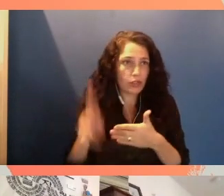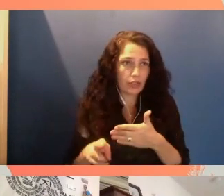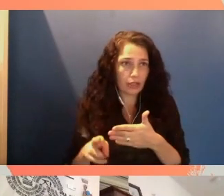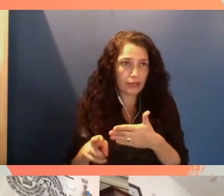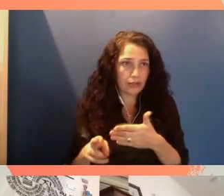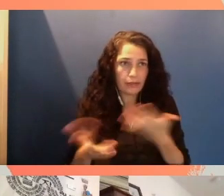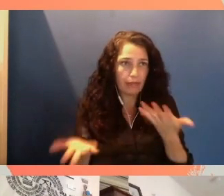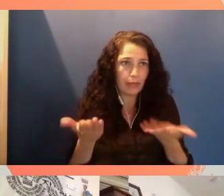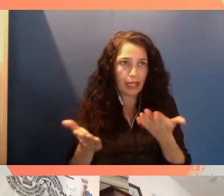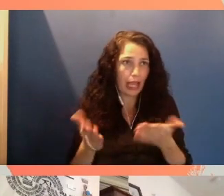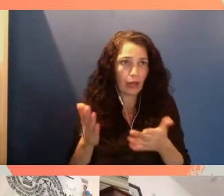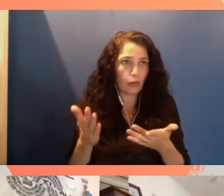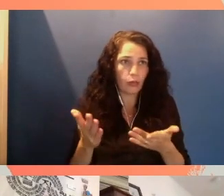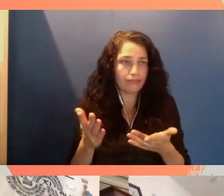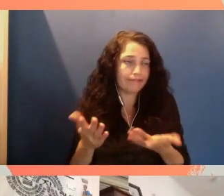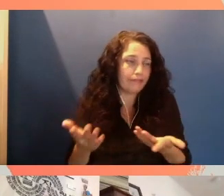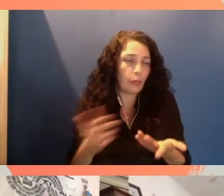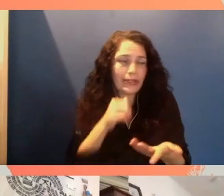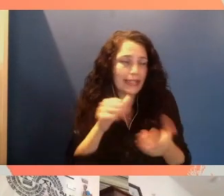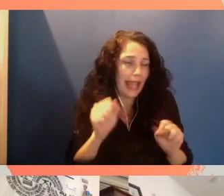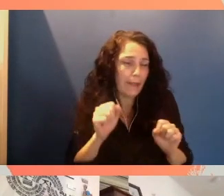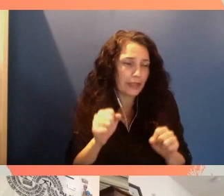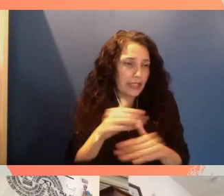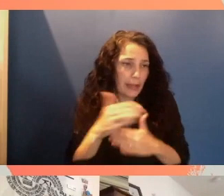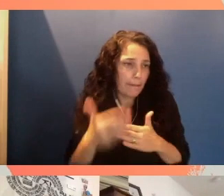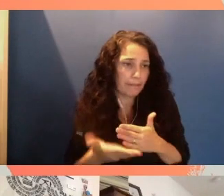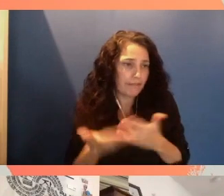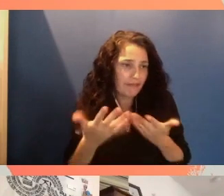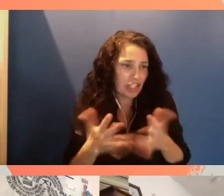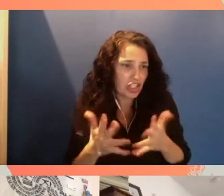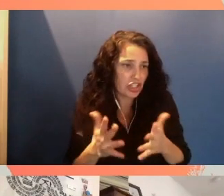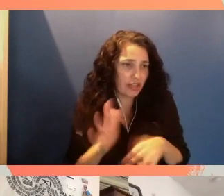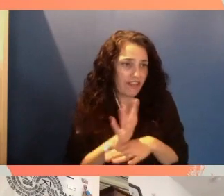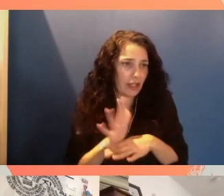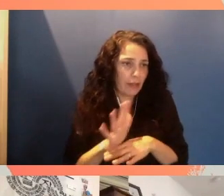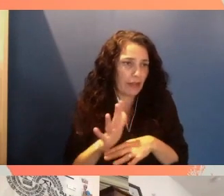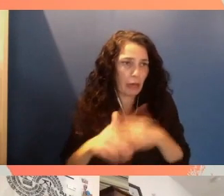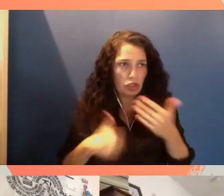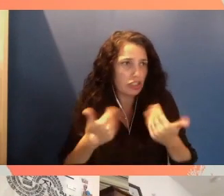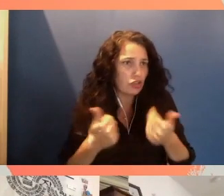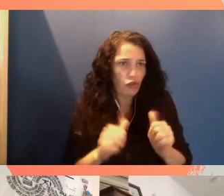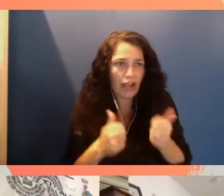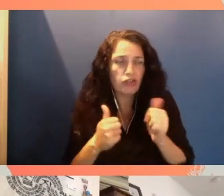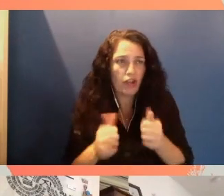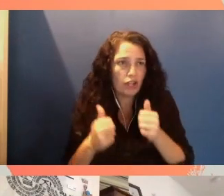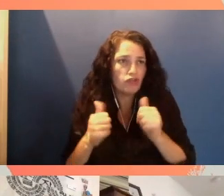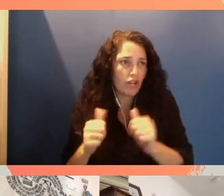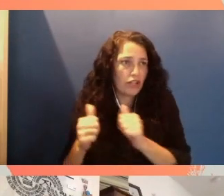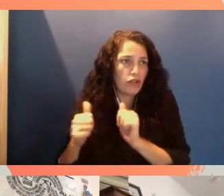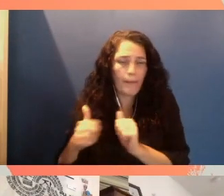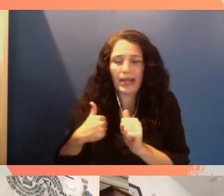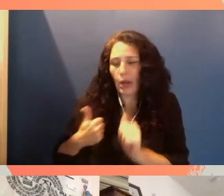But I think because I was so close to my protagonist and to seeing how the movement was unfolding in Chicago,